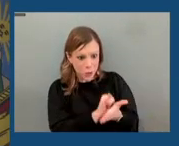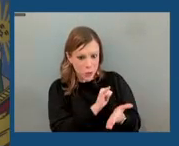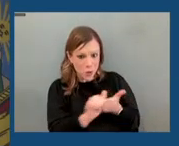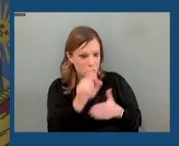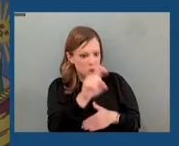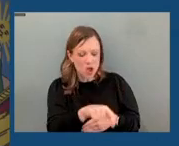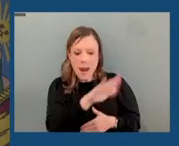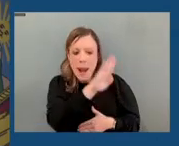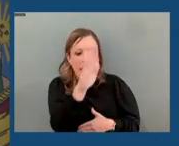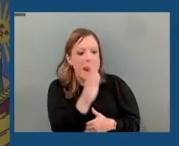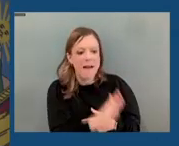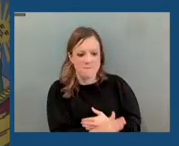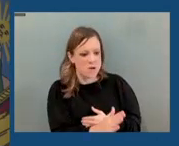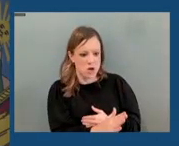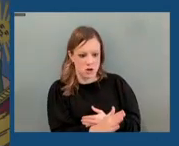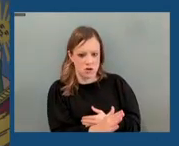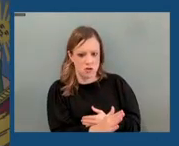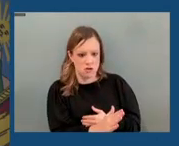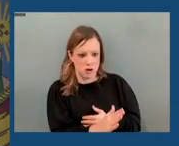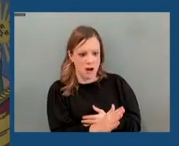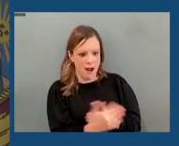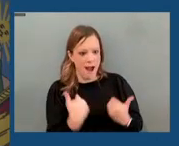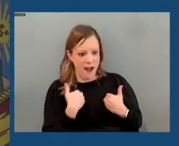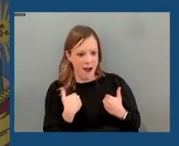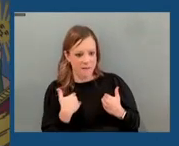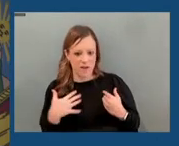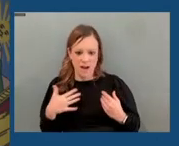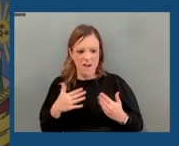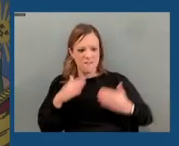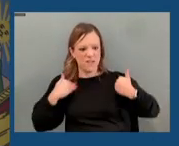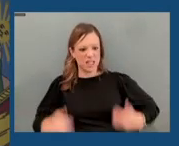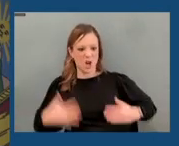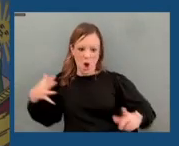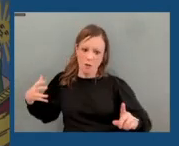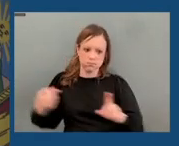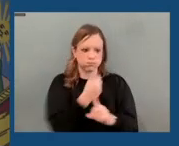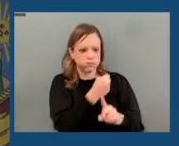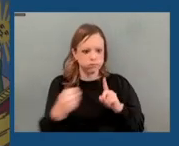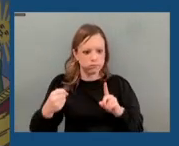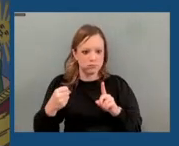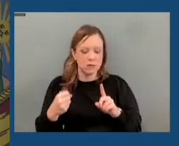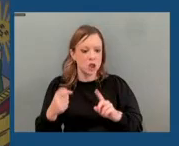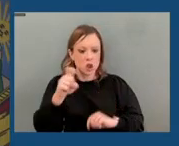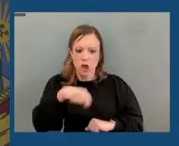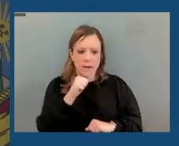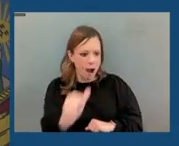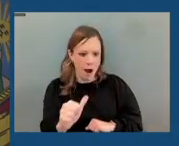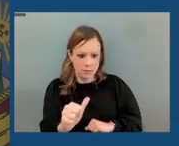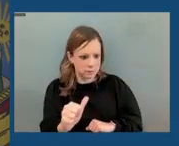circumstances be subjected to physical assault. Uh, it's wrong on all accounts and,